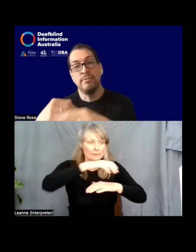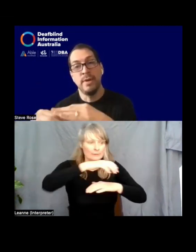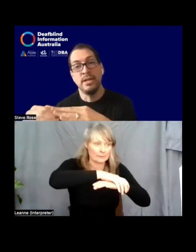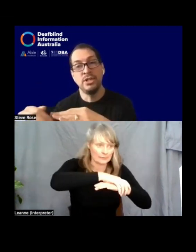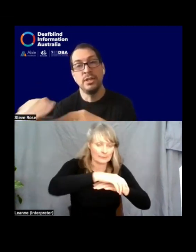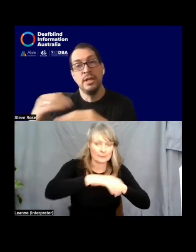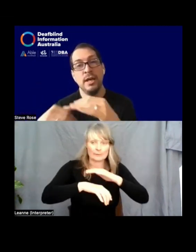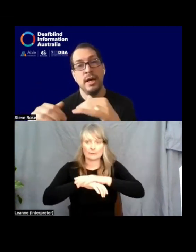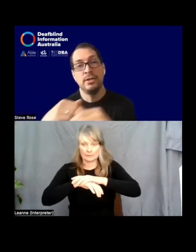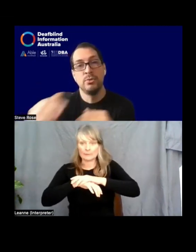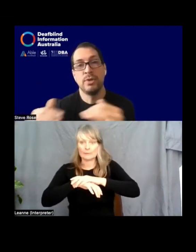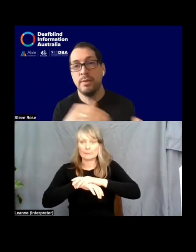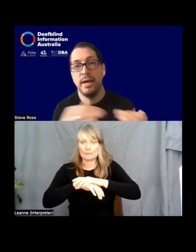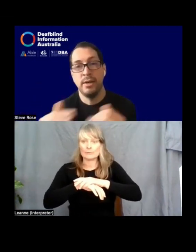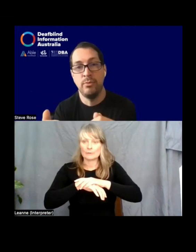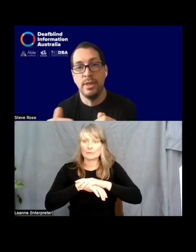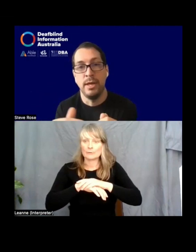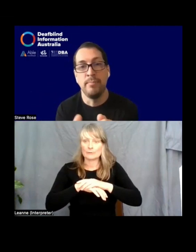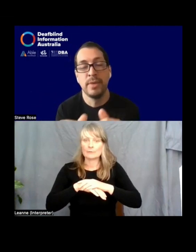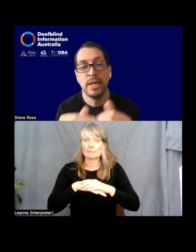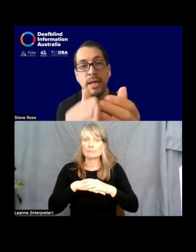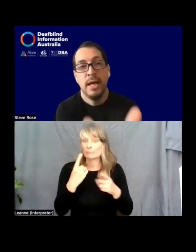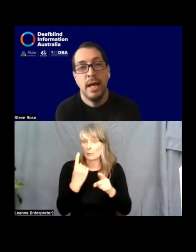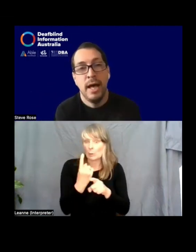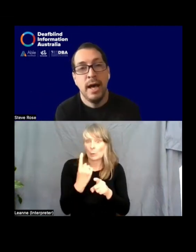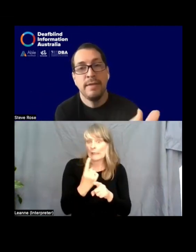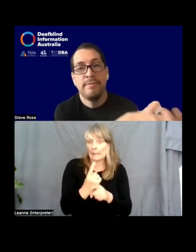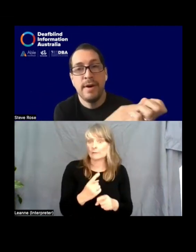and talking about it with him.